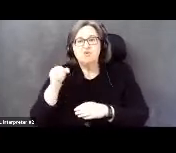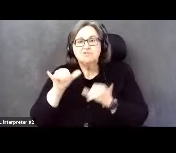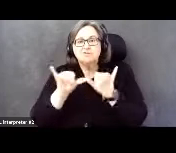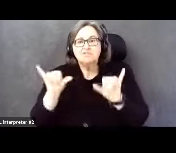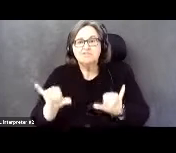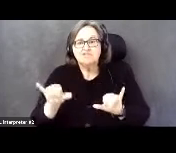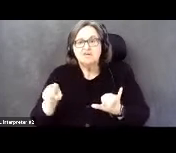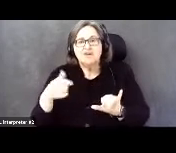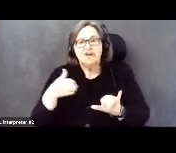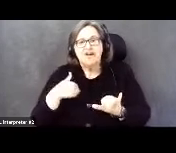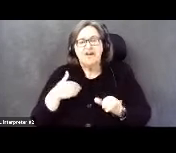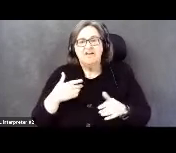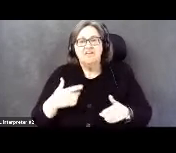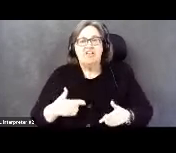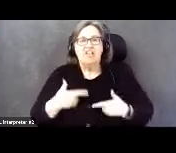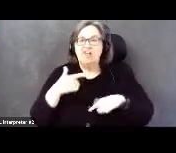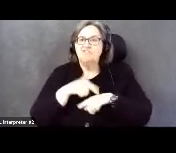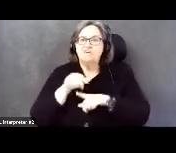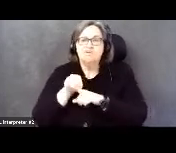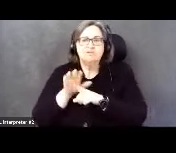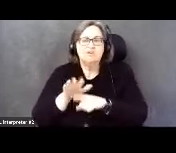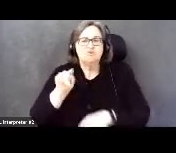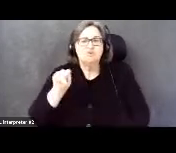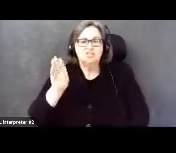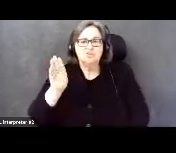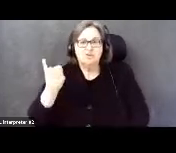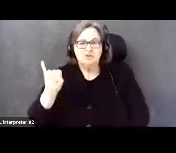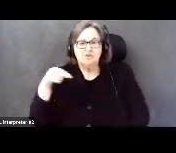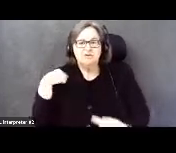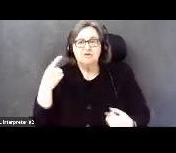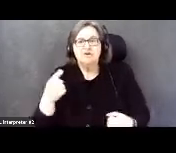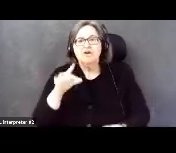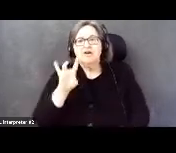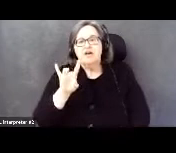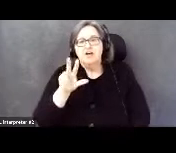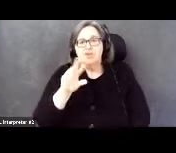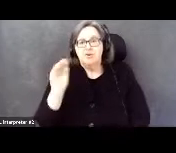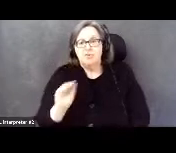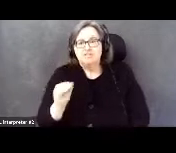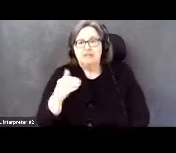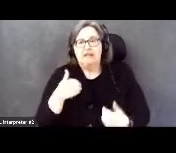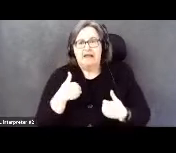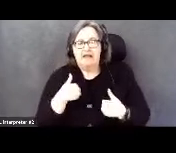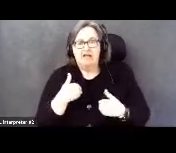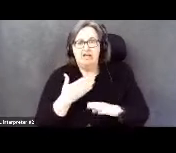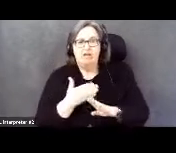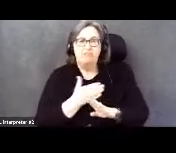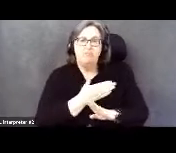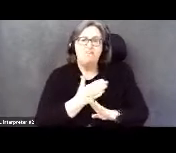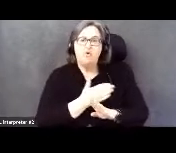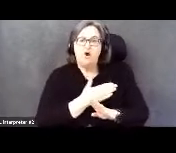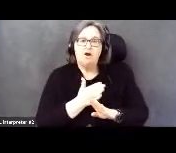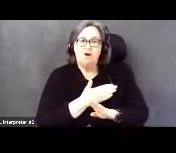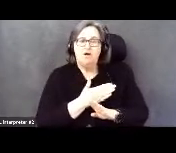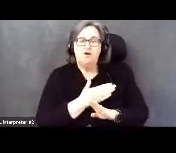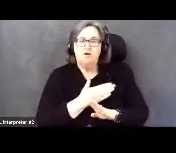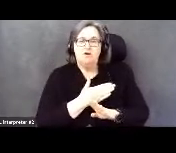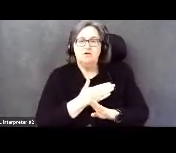had lifetime exposure to traumatic brain injury, 83% of them had it before their involvement